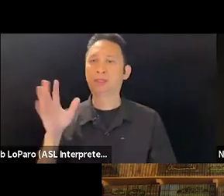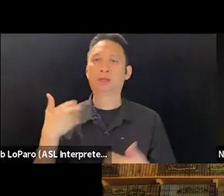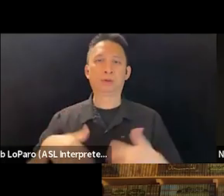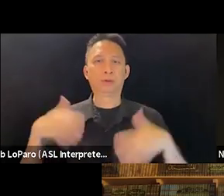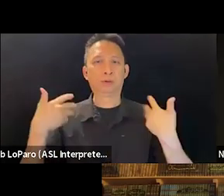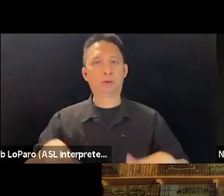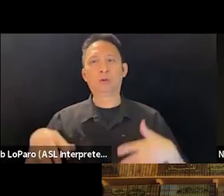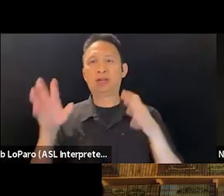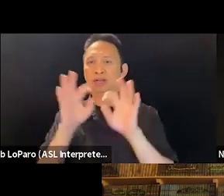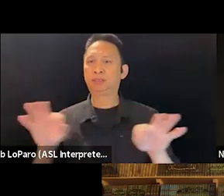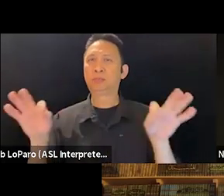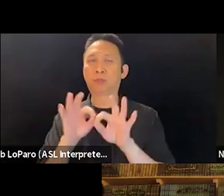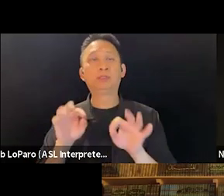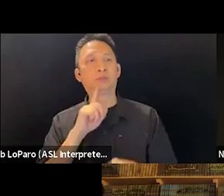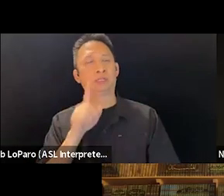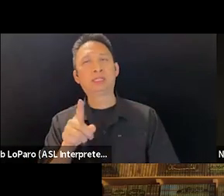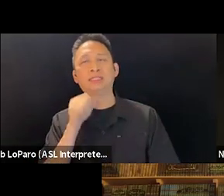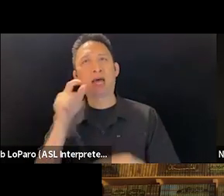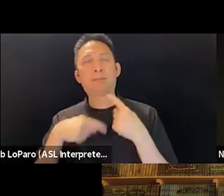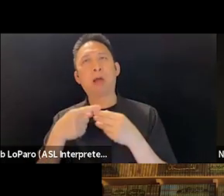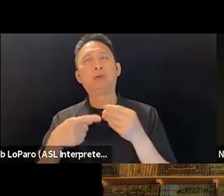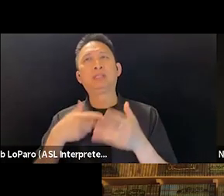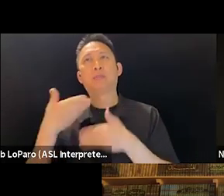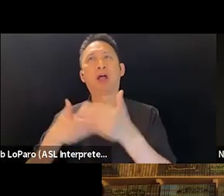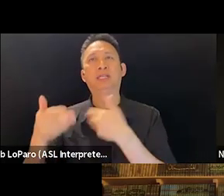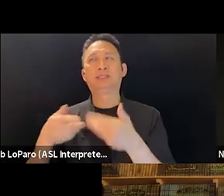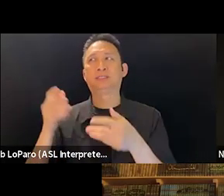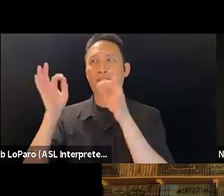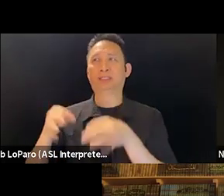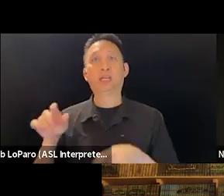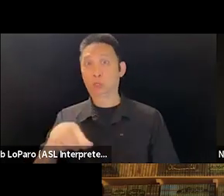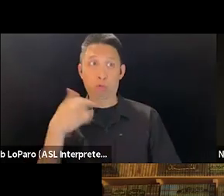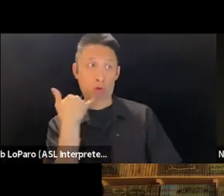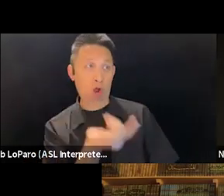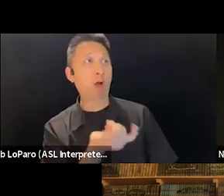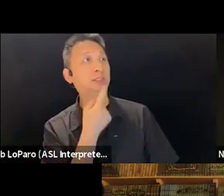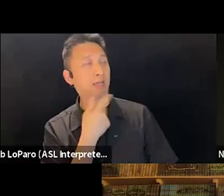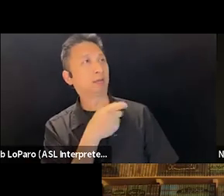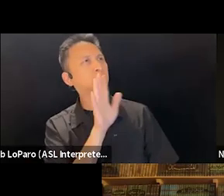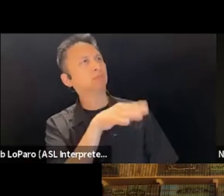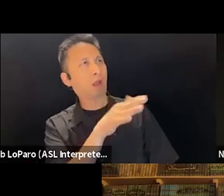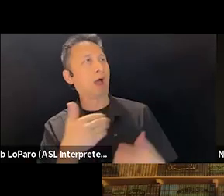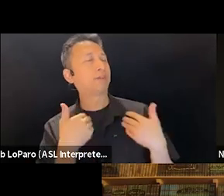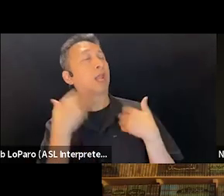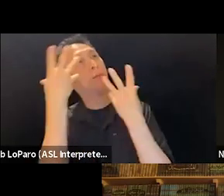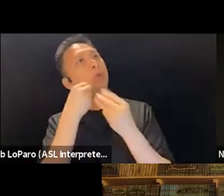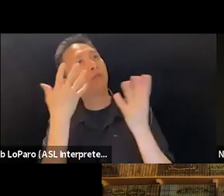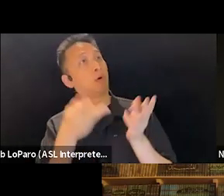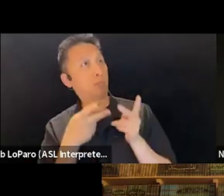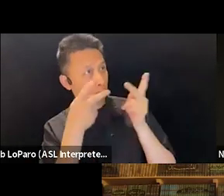It's not only you are calling a broadcaster and a commissioning editor and saying, okay, I have a beautiful proposal.